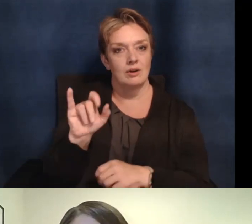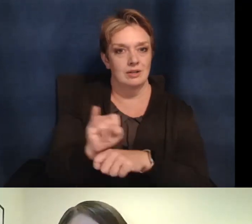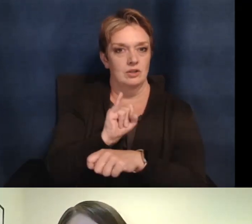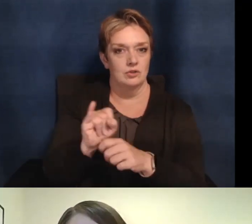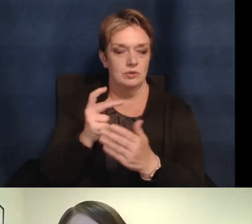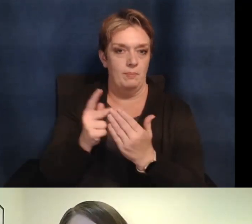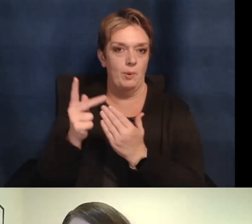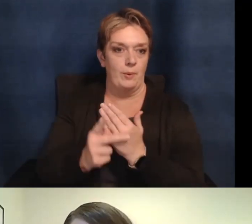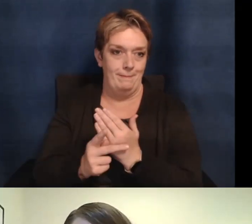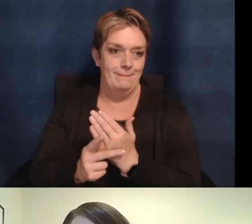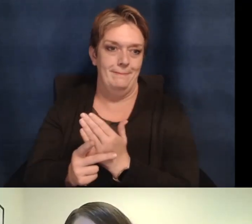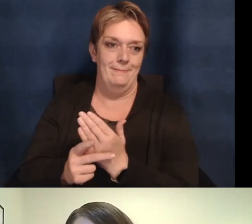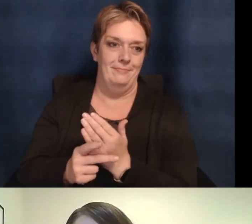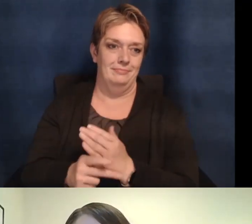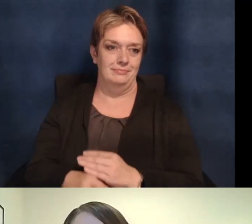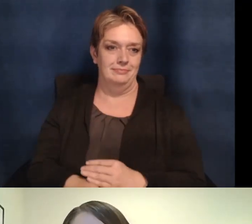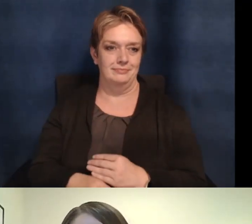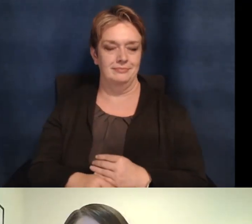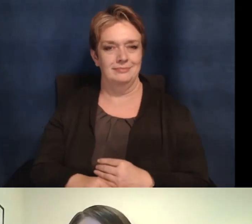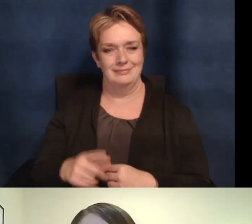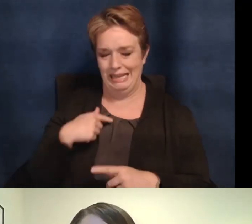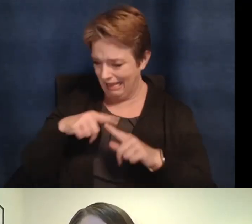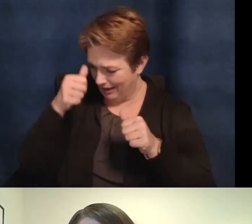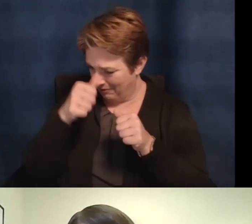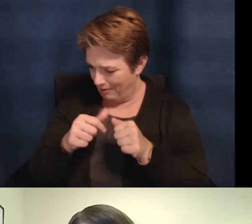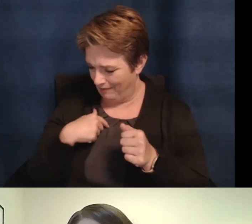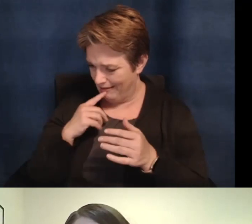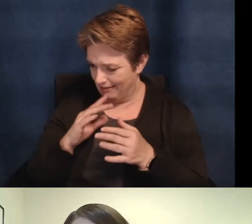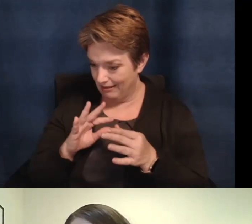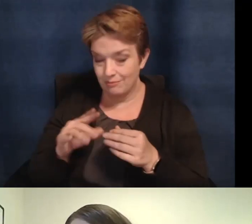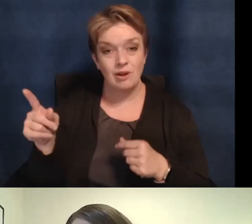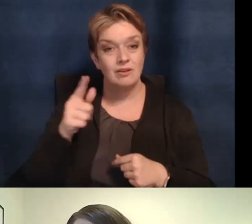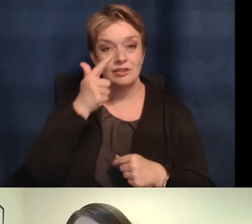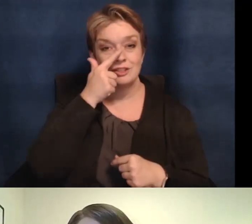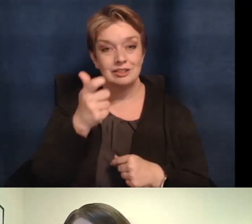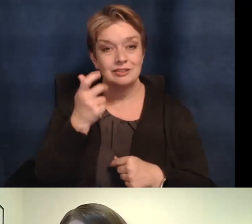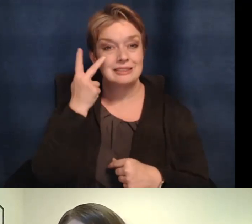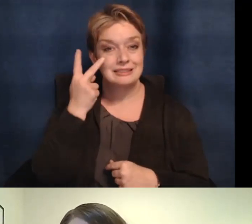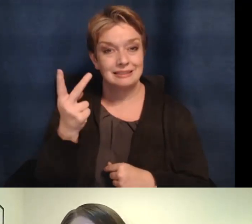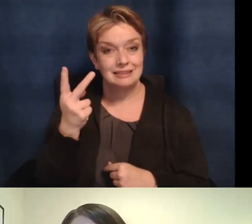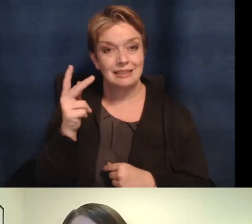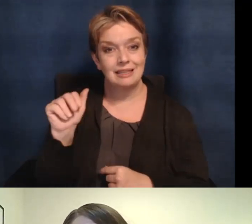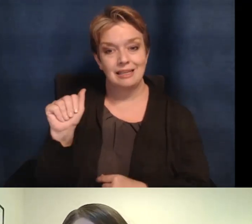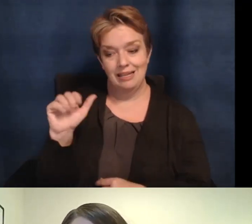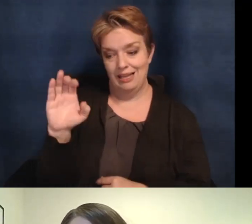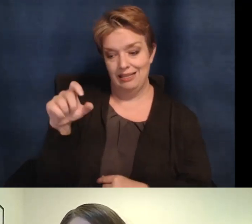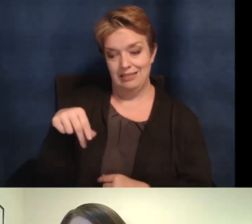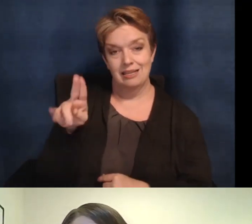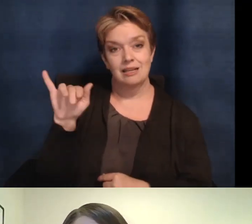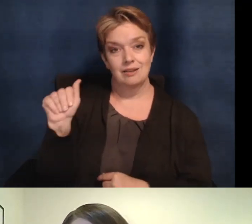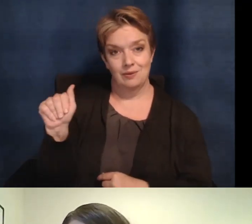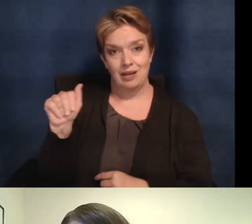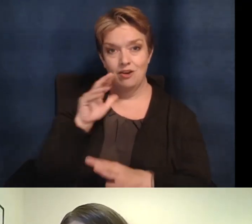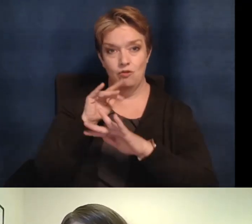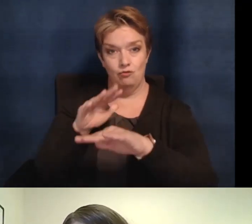And so I don't remember if I said this, but if you're interested in seeing acequia irrigation in action,